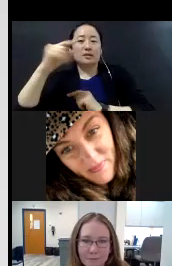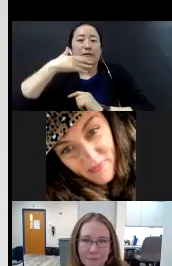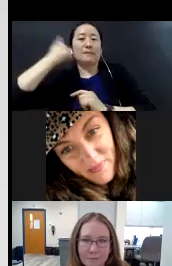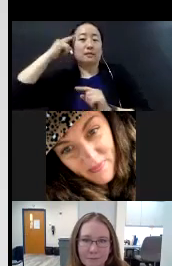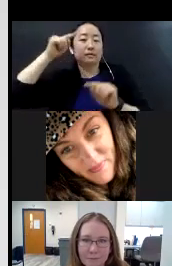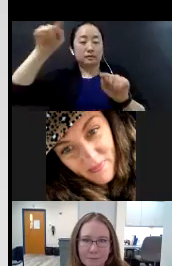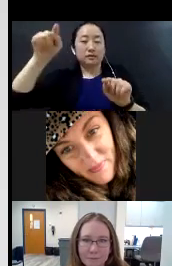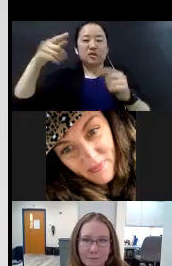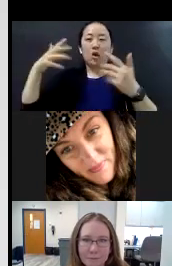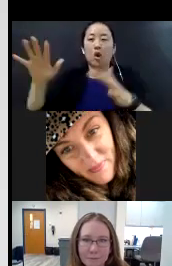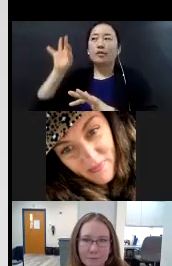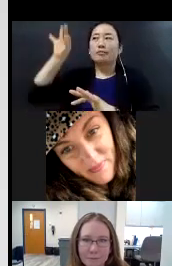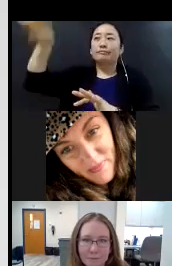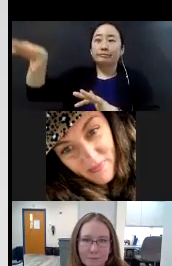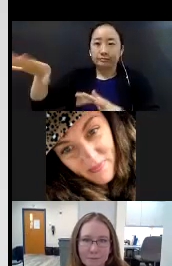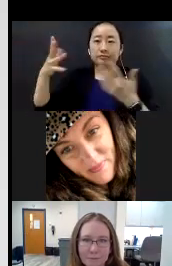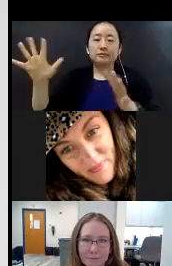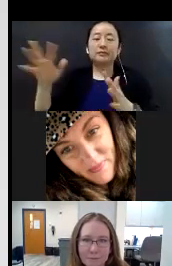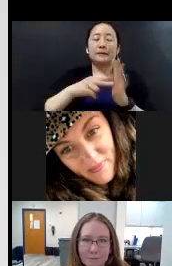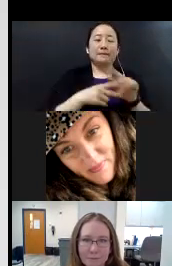IN THE WRITE-UP WE CAN BE REALLY EFFICIENT WITH OUR